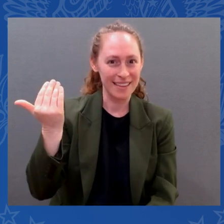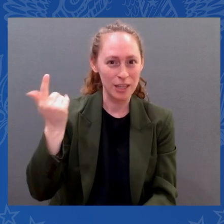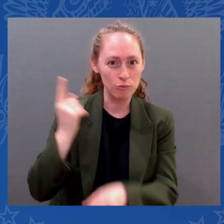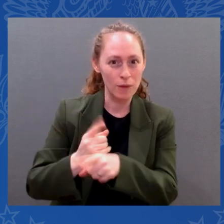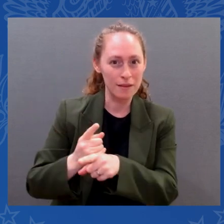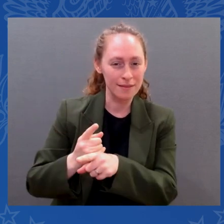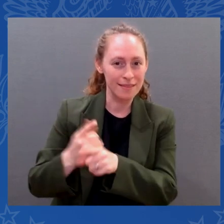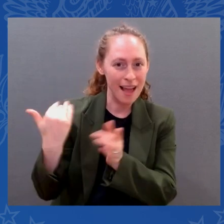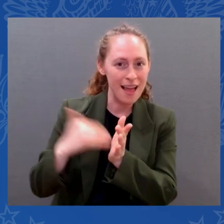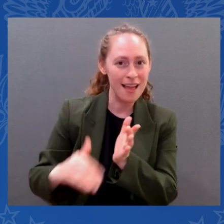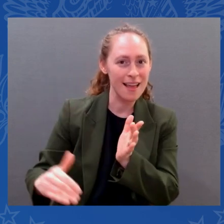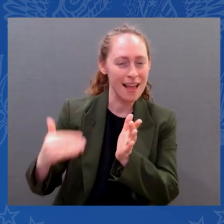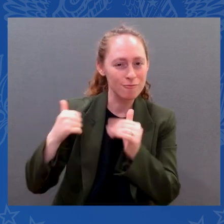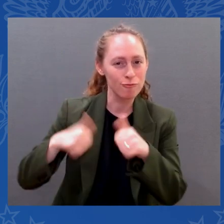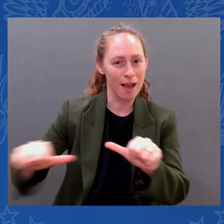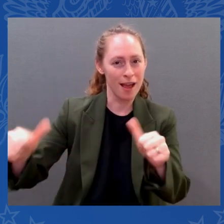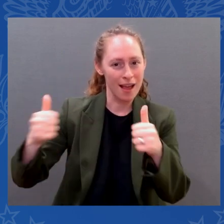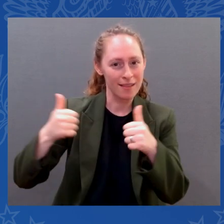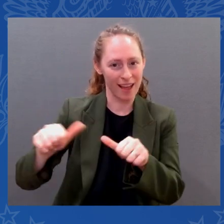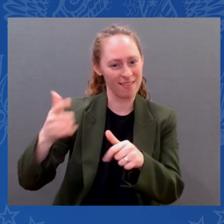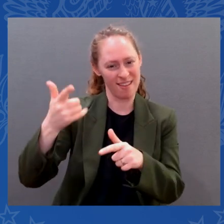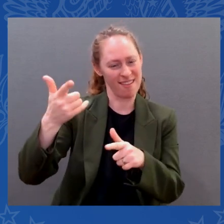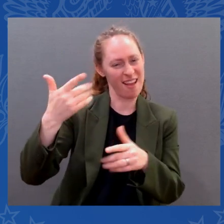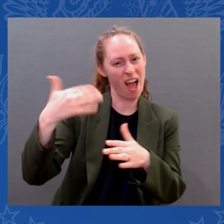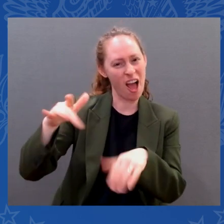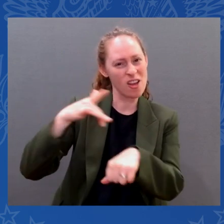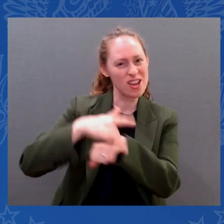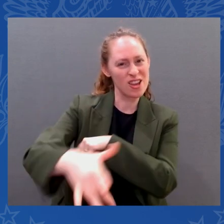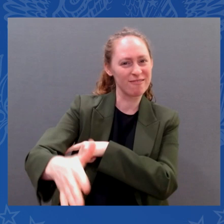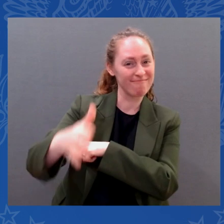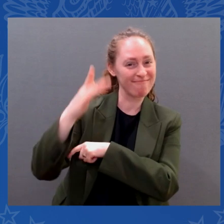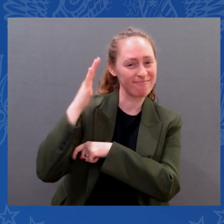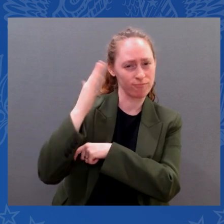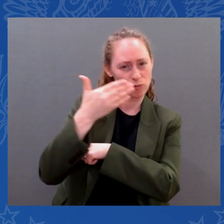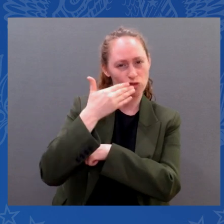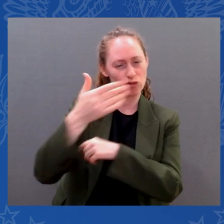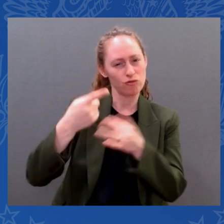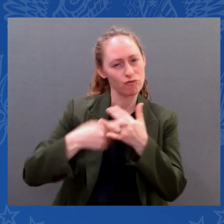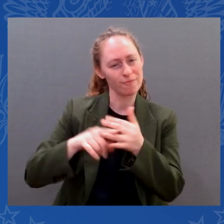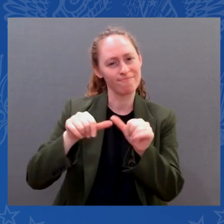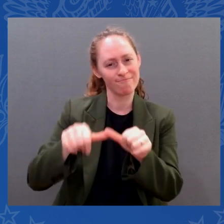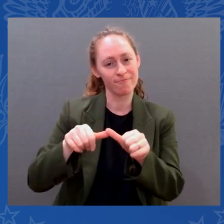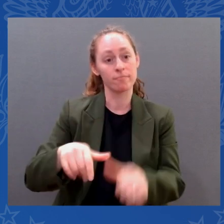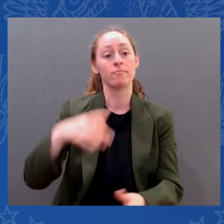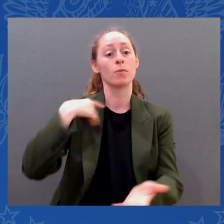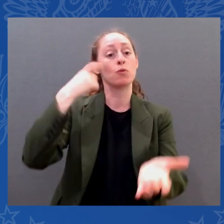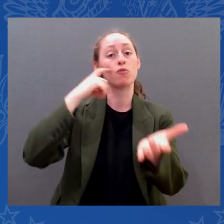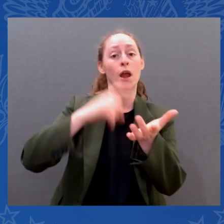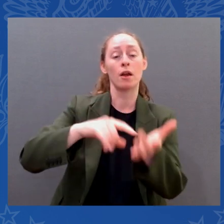All kidding aside -- and Judy as well is here and Doris Matsui and Speaker Pelosi.